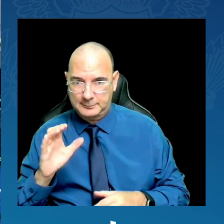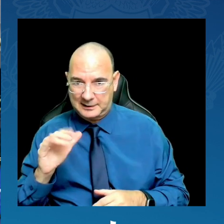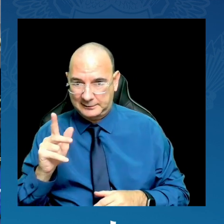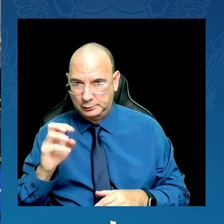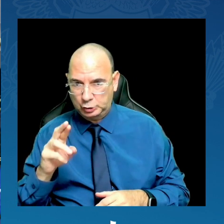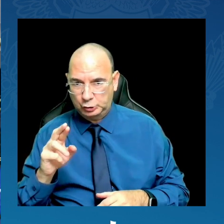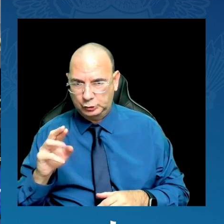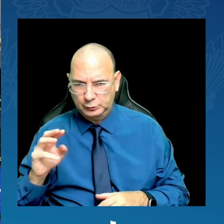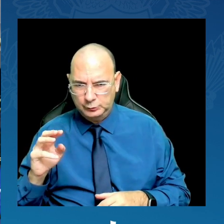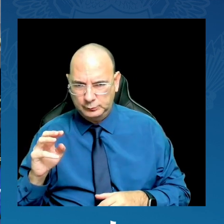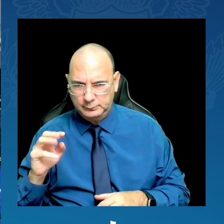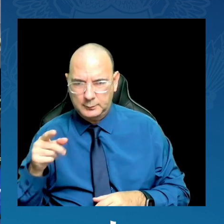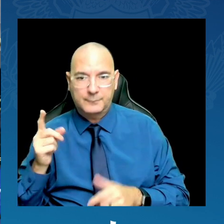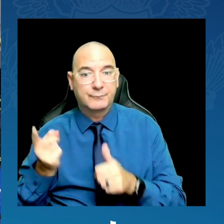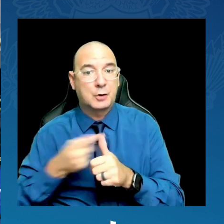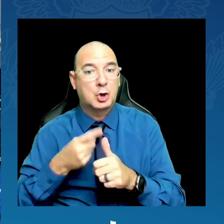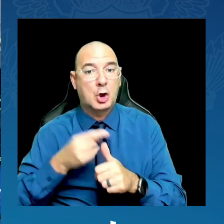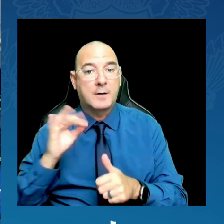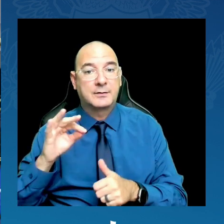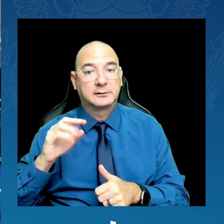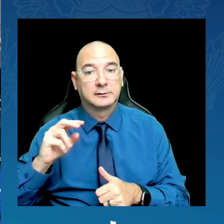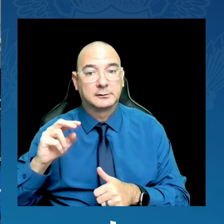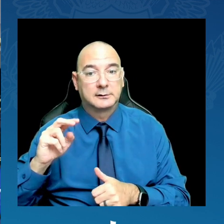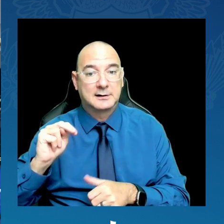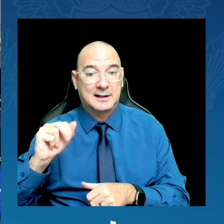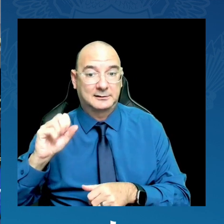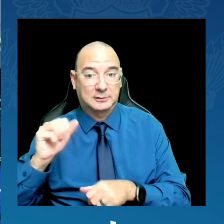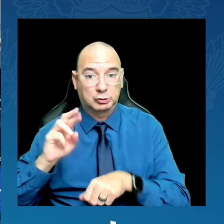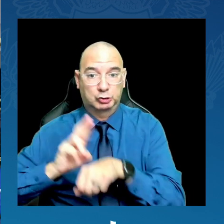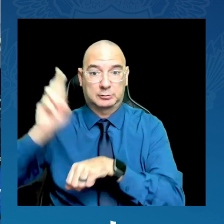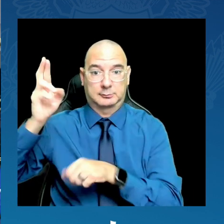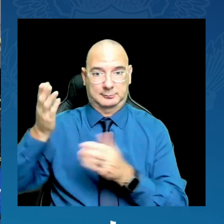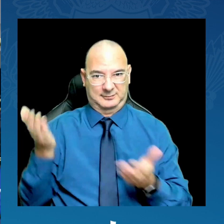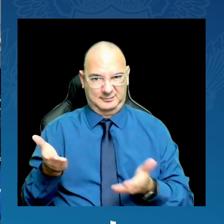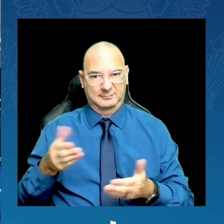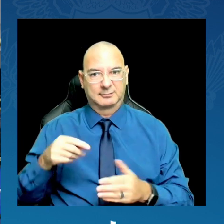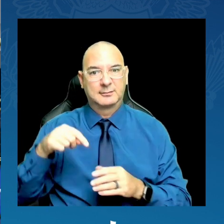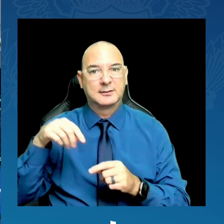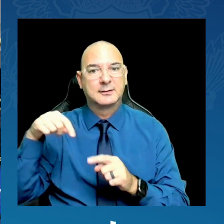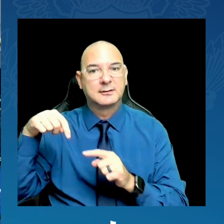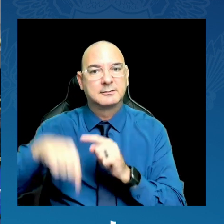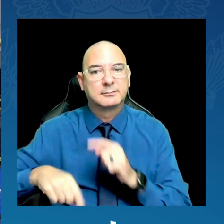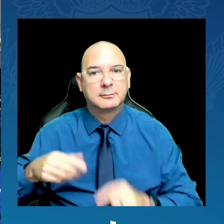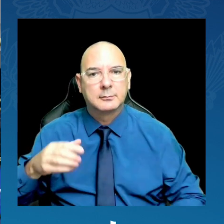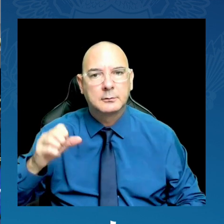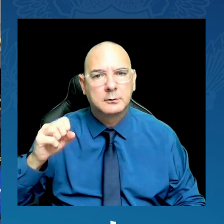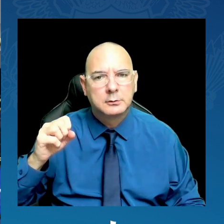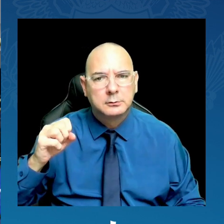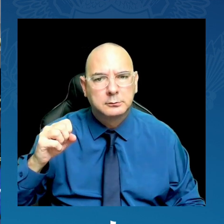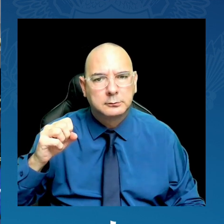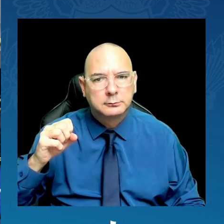was killed in the space shuttle Challenger in 1986. One of our enduring facilities named in his honor,